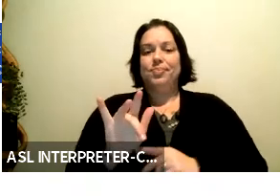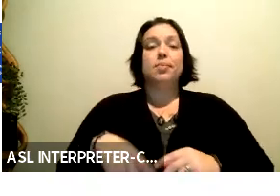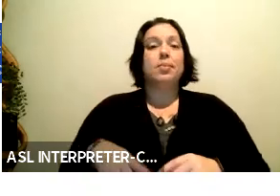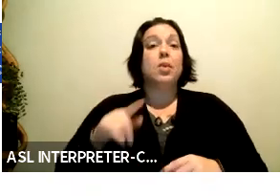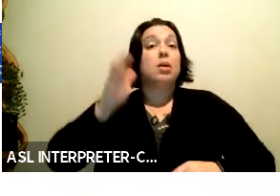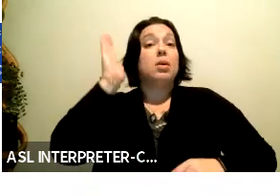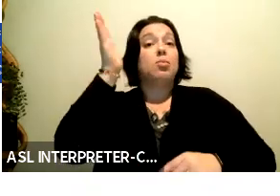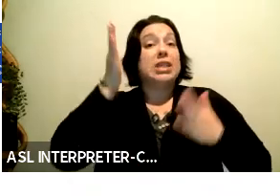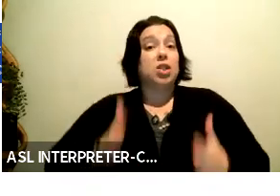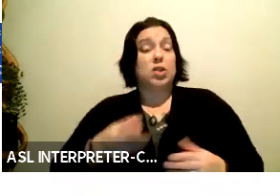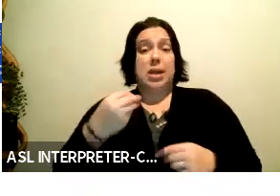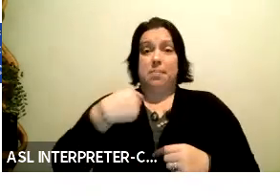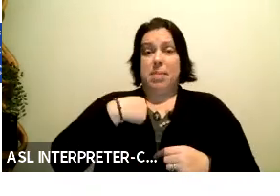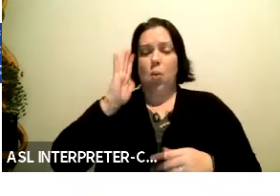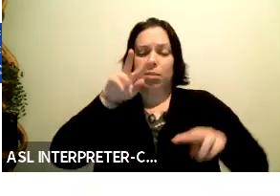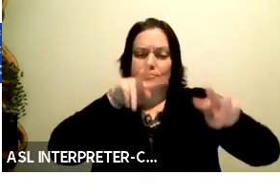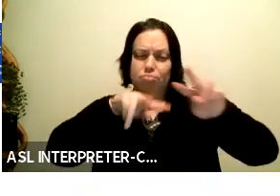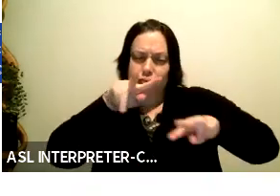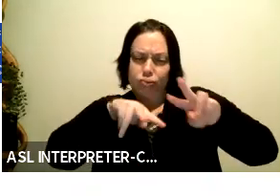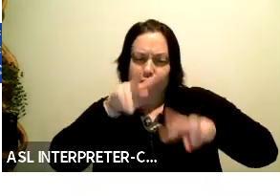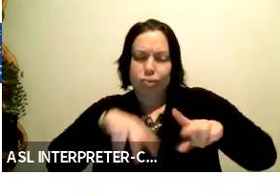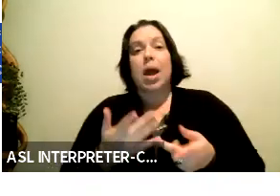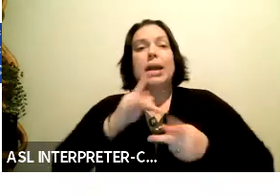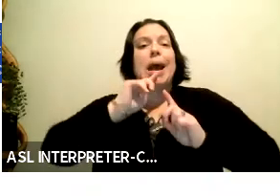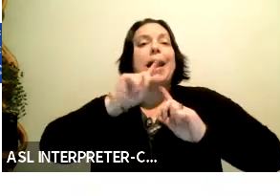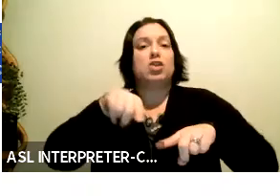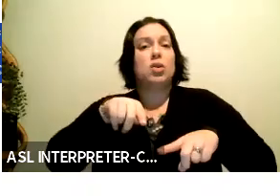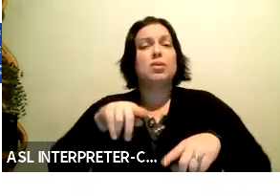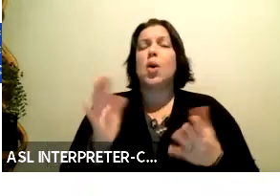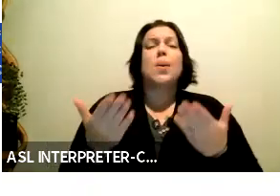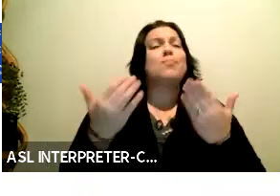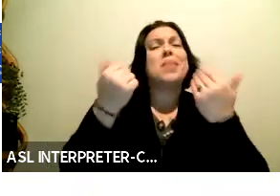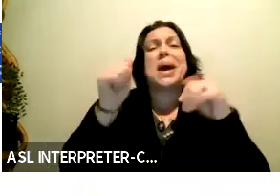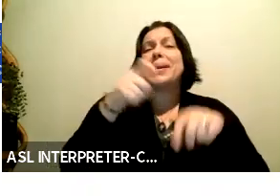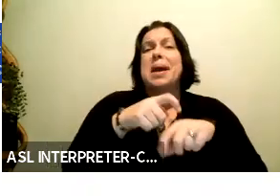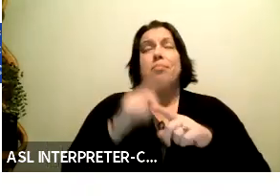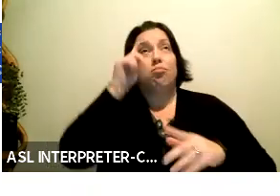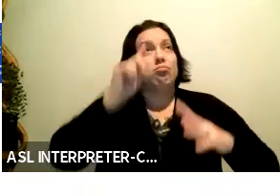them at the end of the session. So feel free to submit them as they come to your mind during the